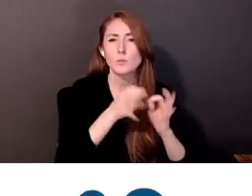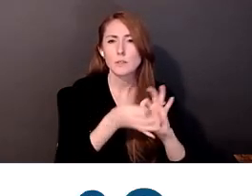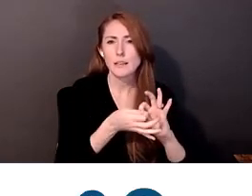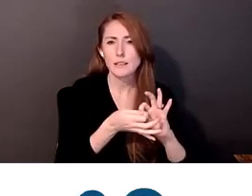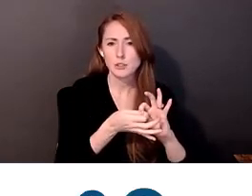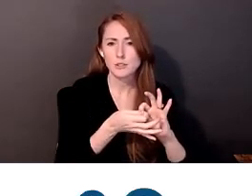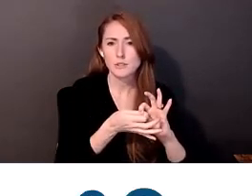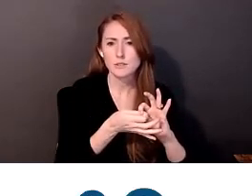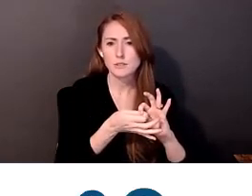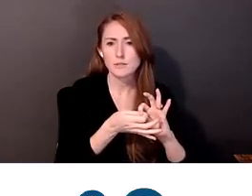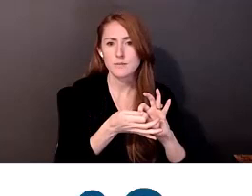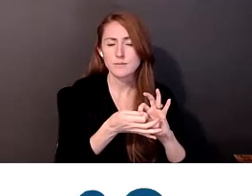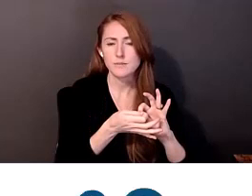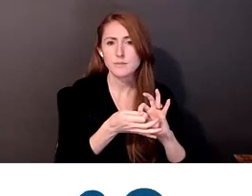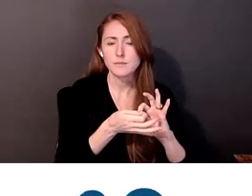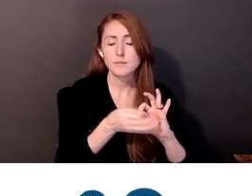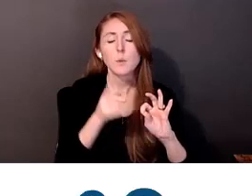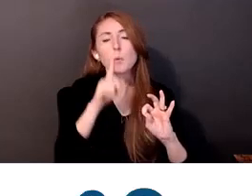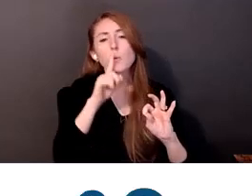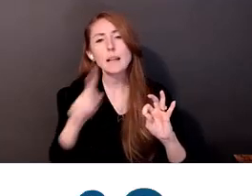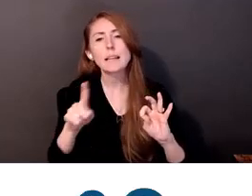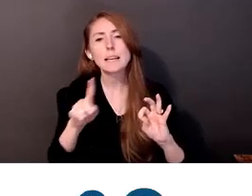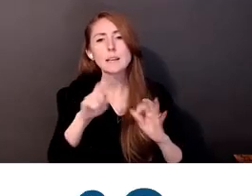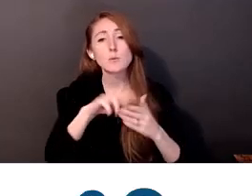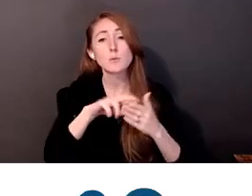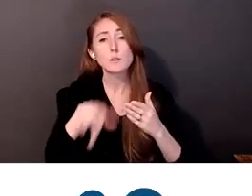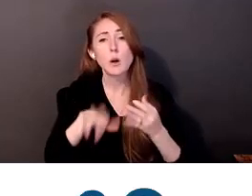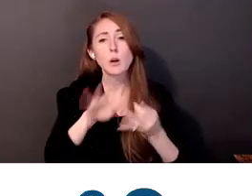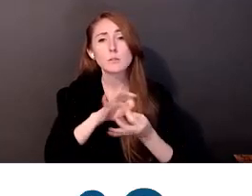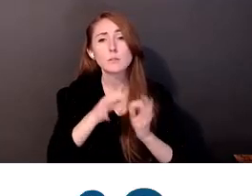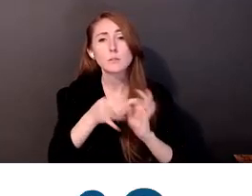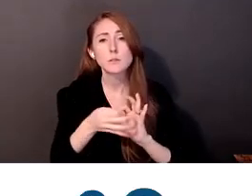we discussed together all the findings.